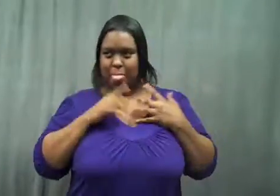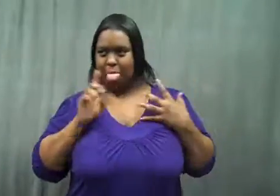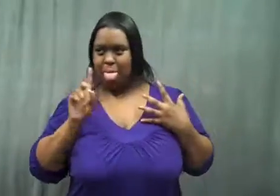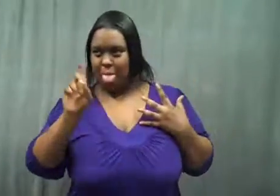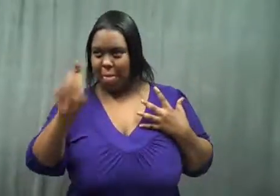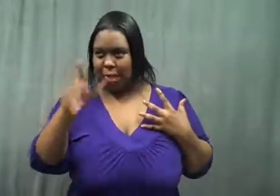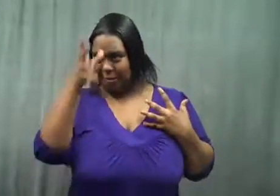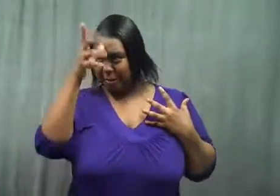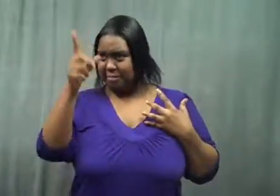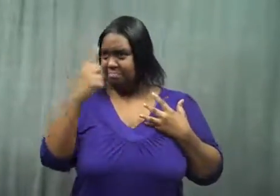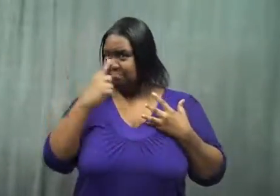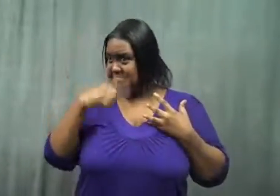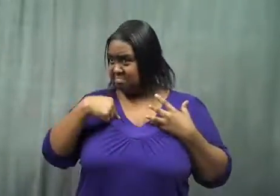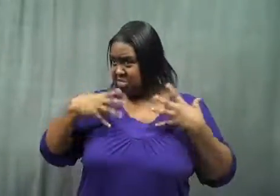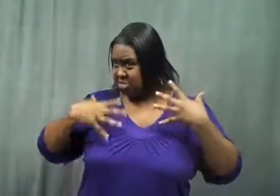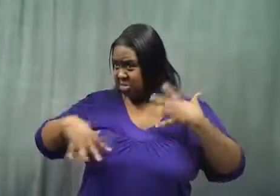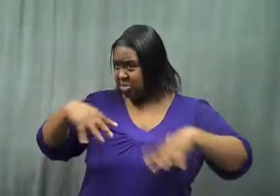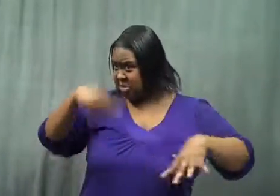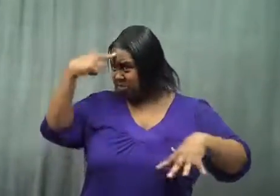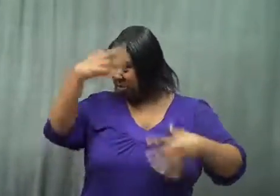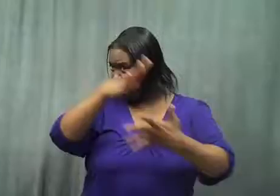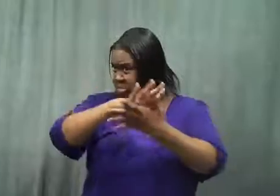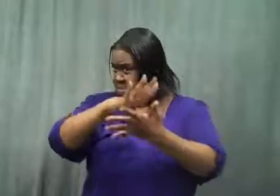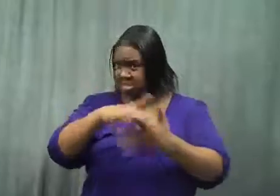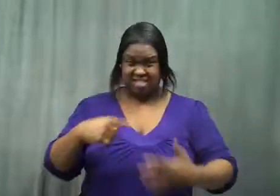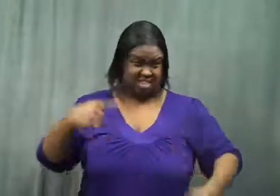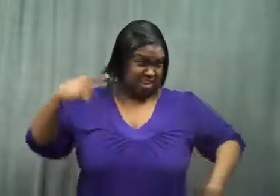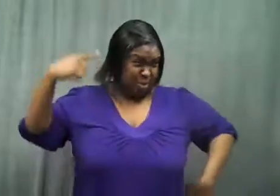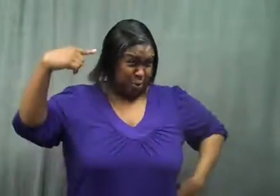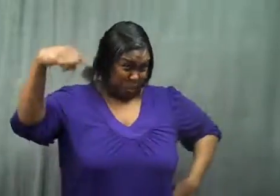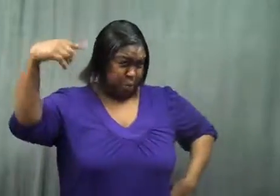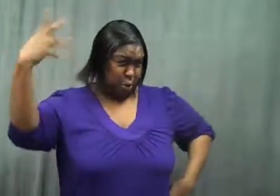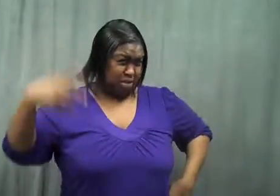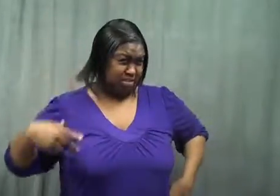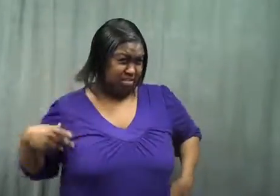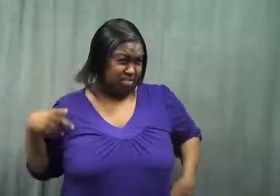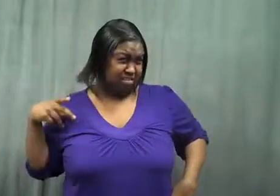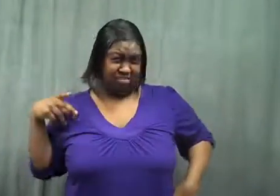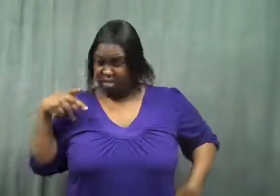I asked dad, "Could I have some clothes for school?" He said, "What for?"